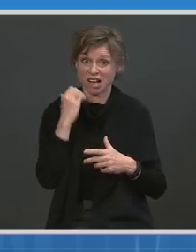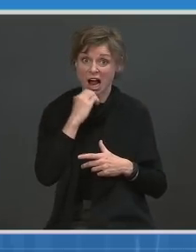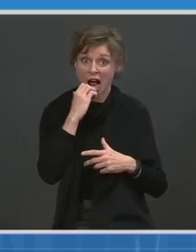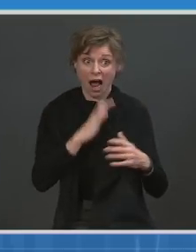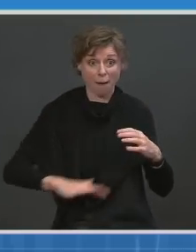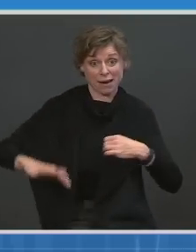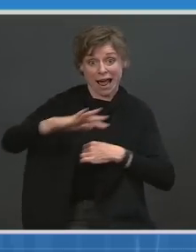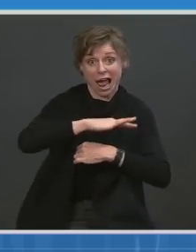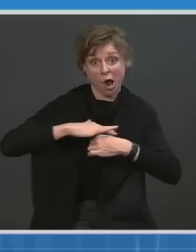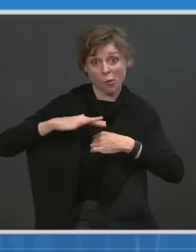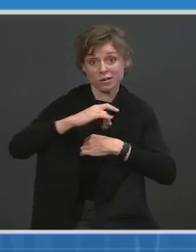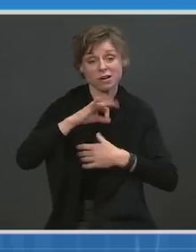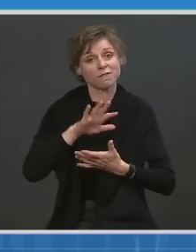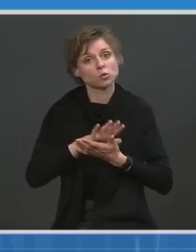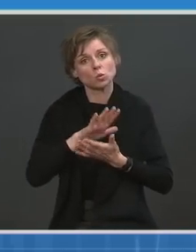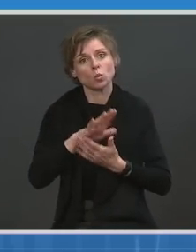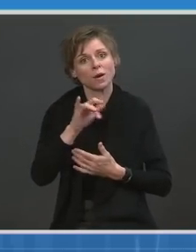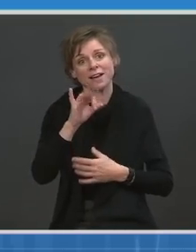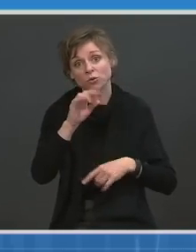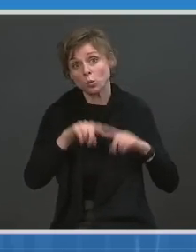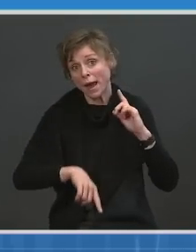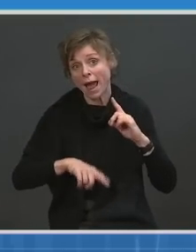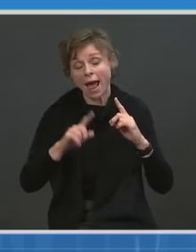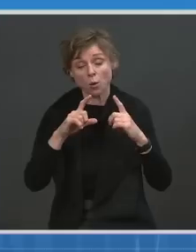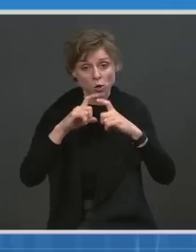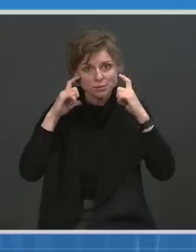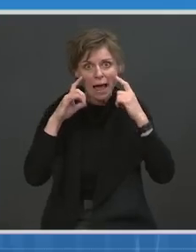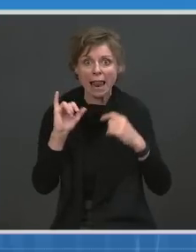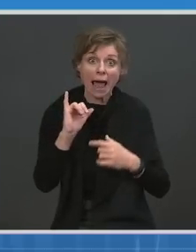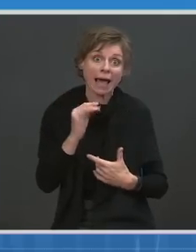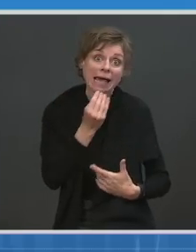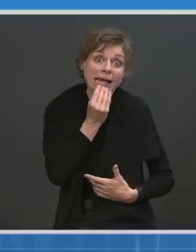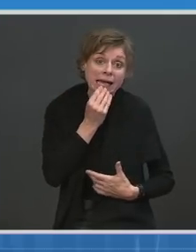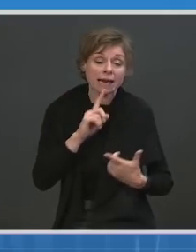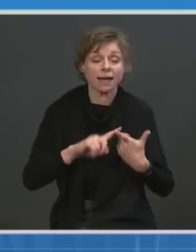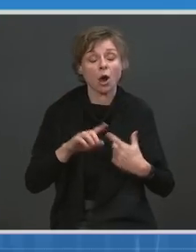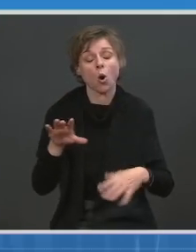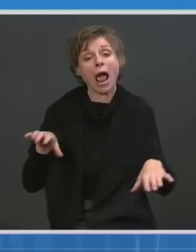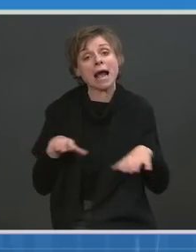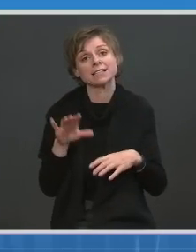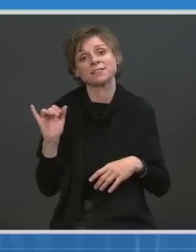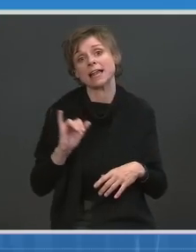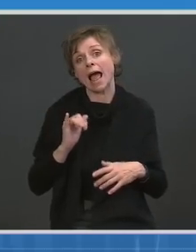such as when eating, during activities such as singing, band practice, sports, exercise,